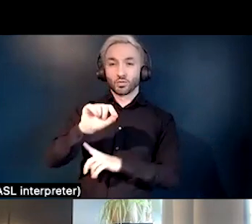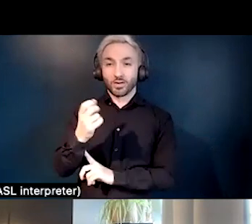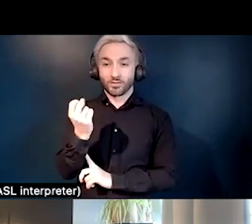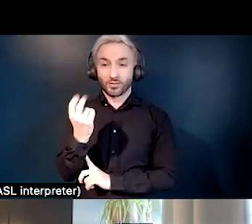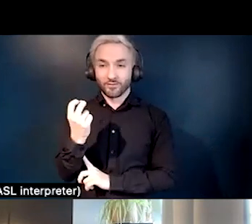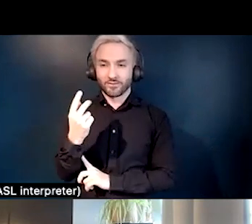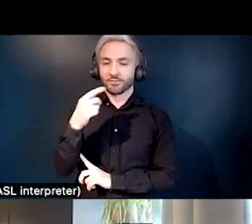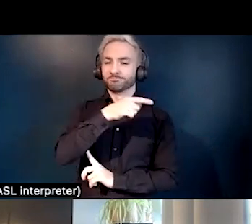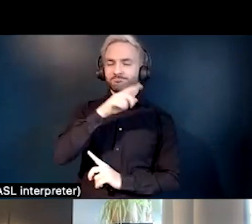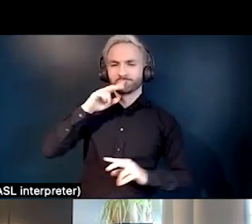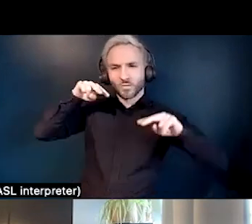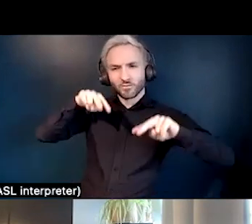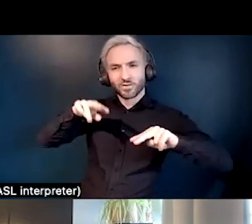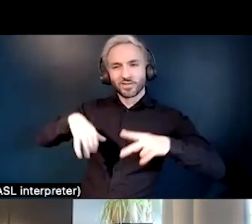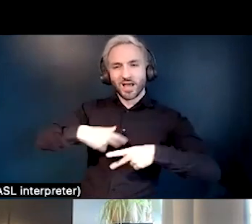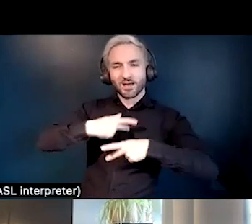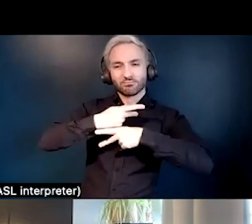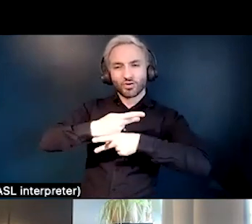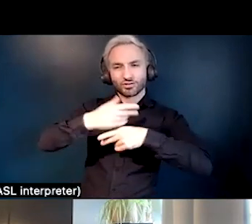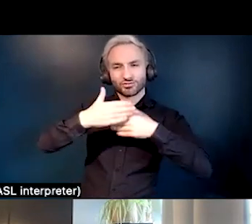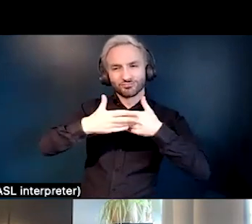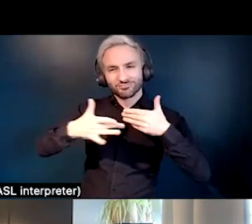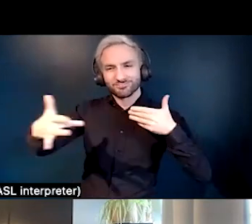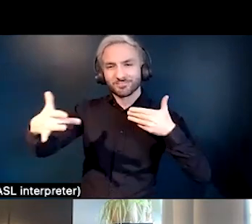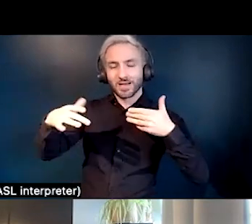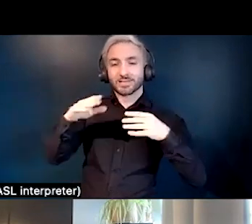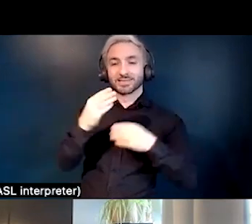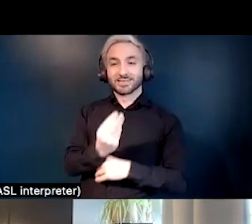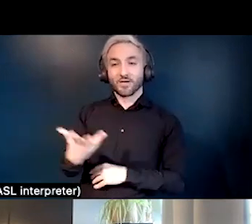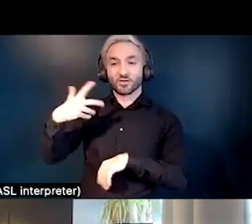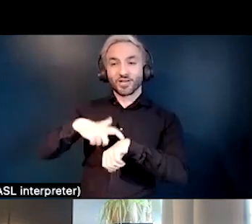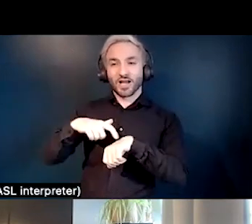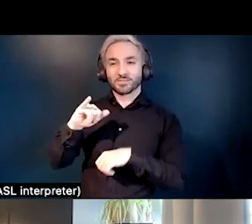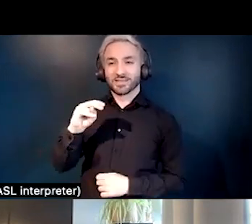distribution operations at several Time Inc. magazines. O'Leary joined Time Inc.